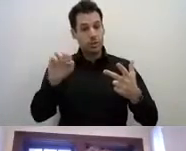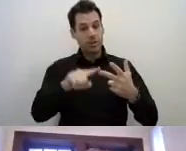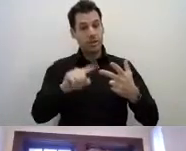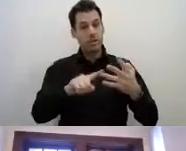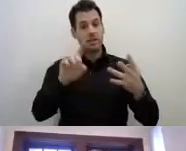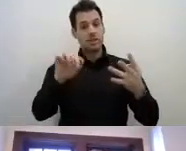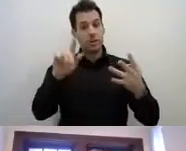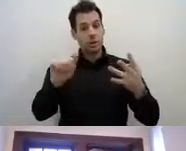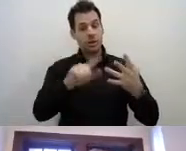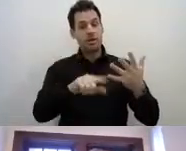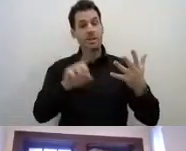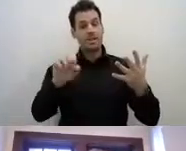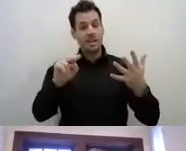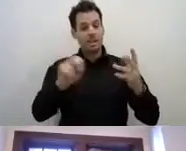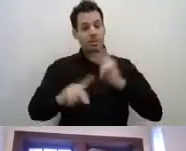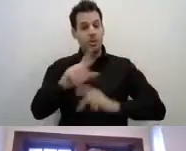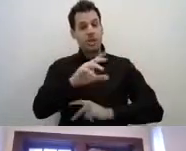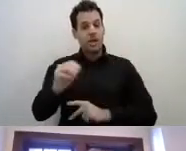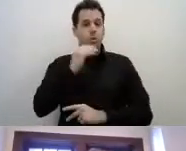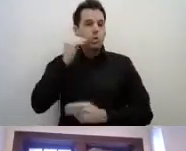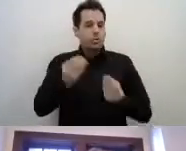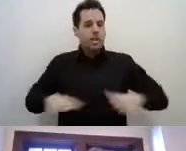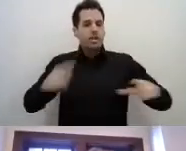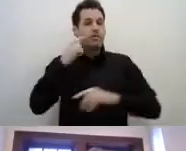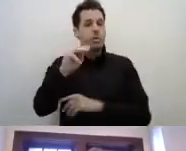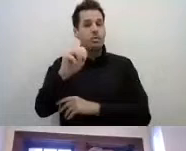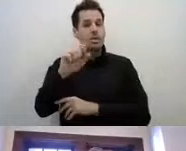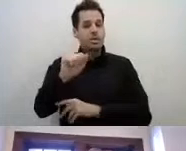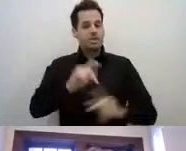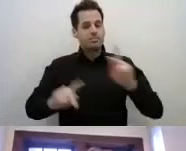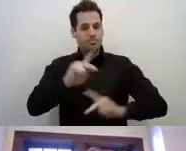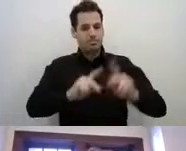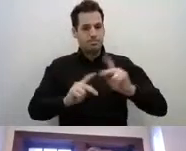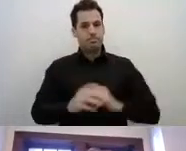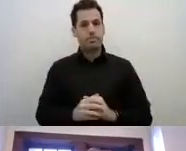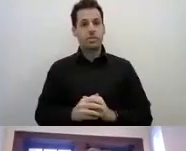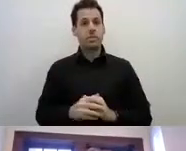homeland of the metis nation i wish to welcome the many champions of accessibility including